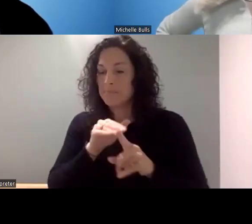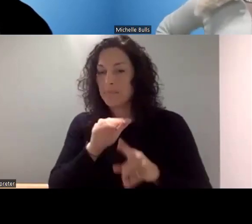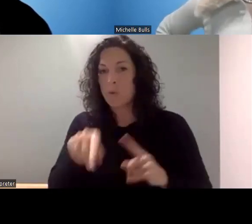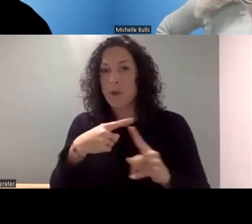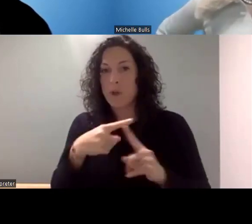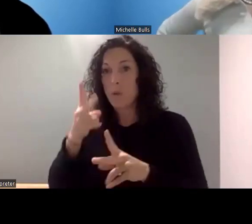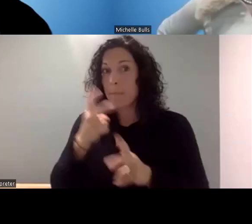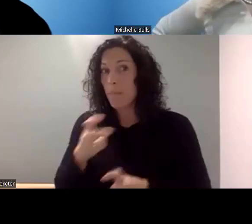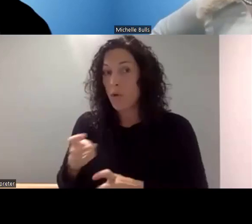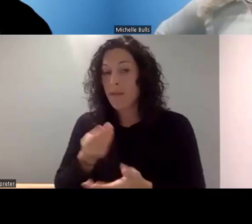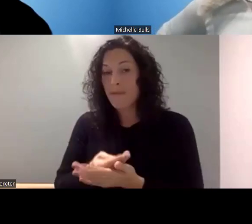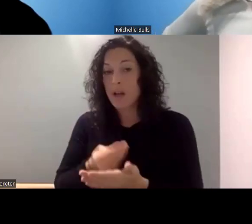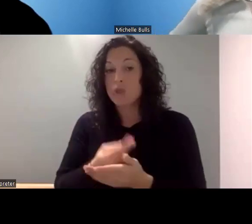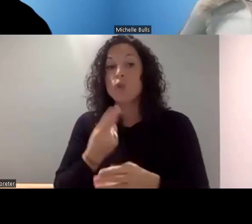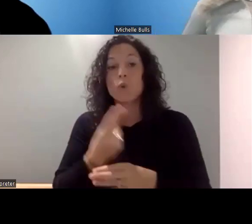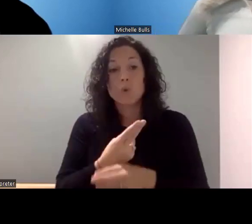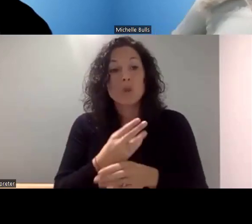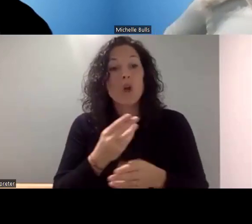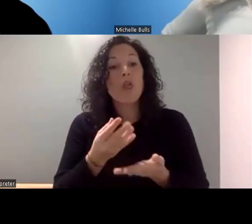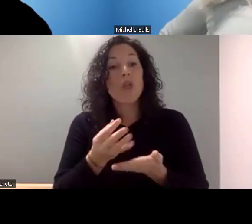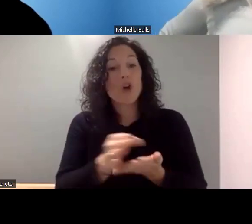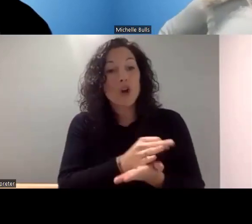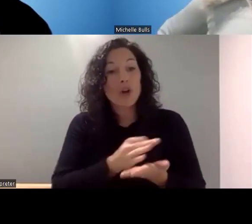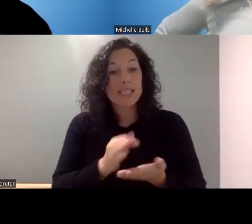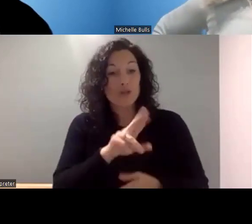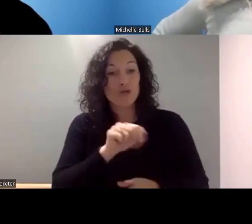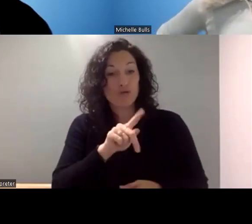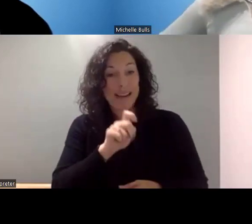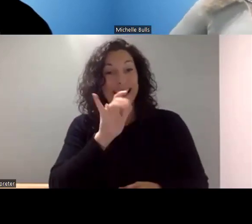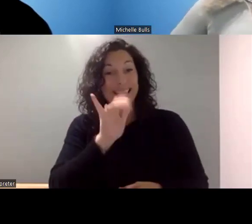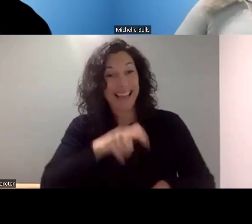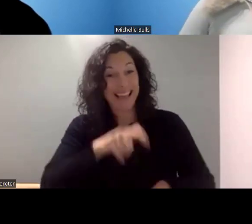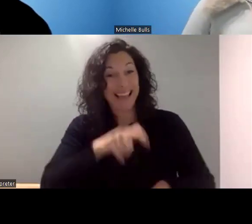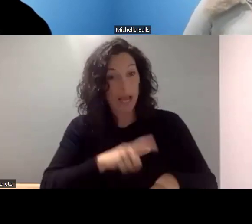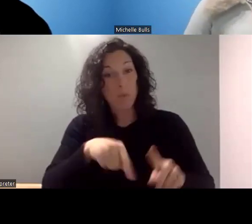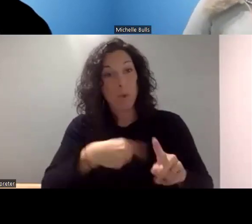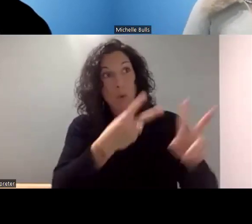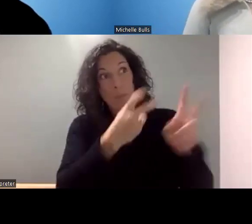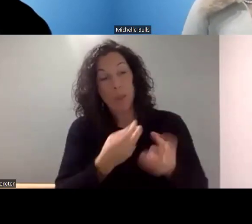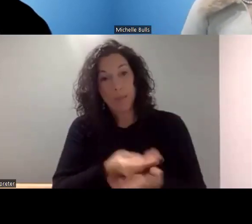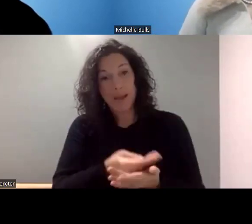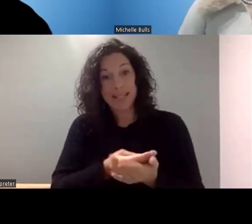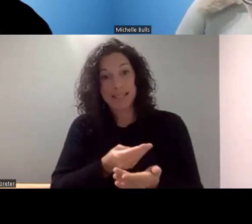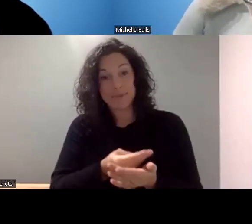you're using the currency rate in effect at that time because you're always reporting